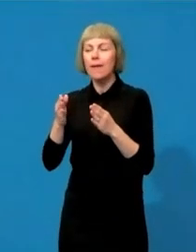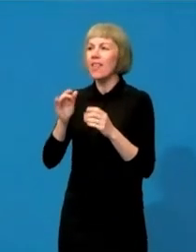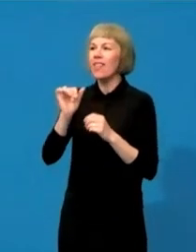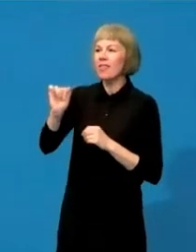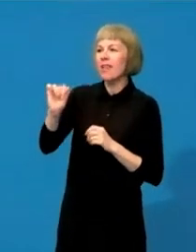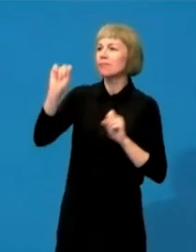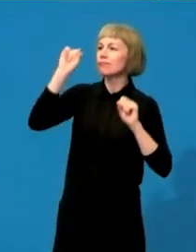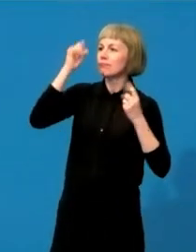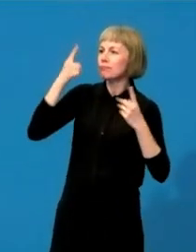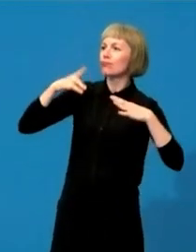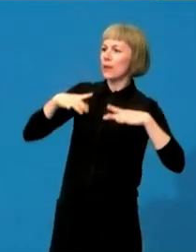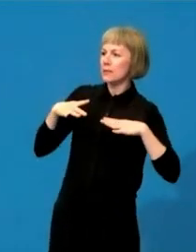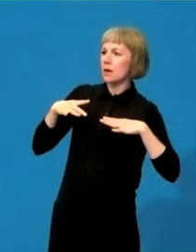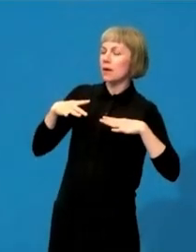what Aboriginal people might need for respite?